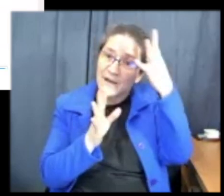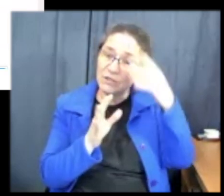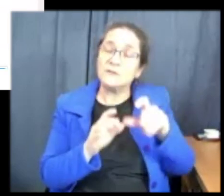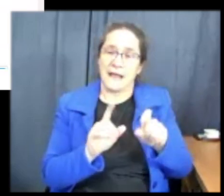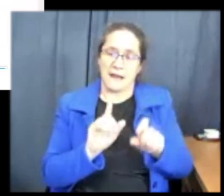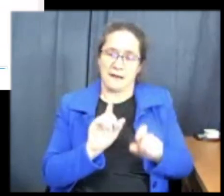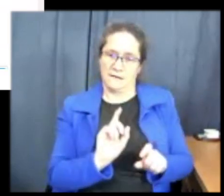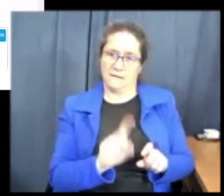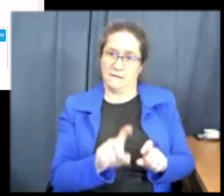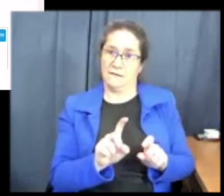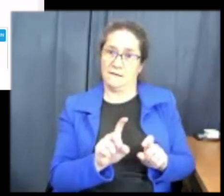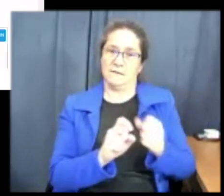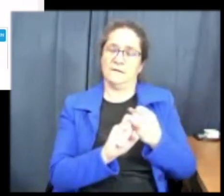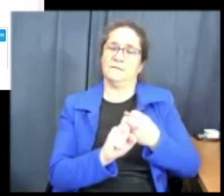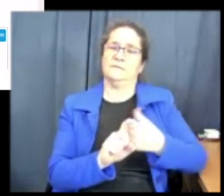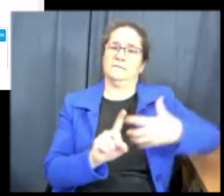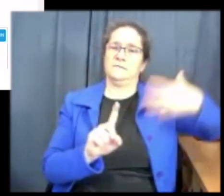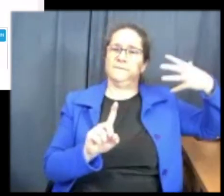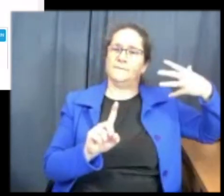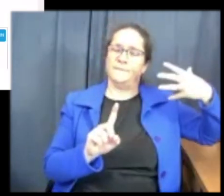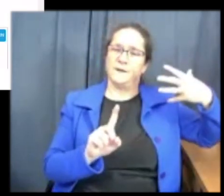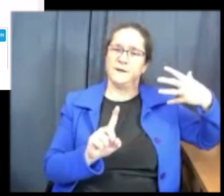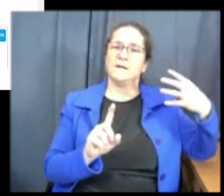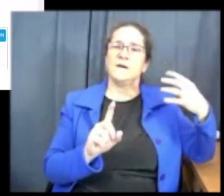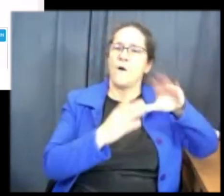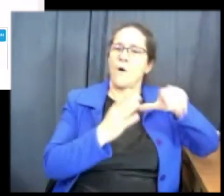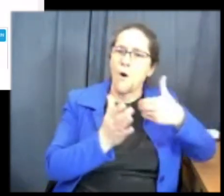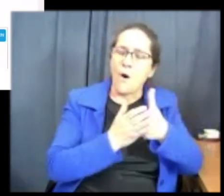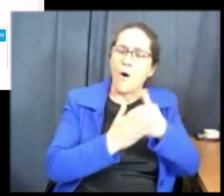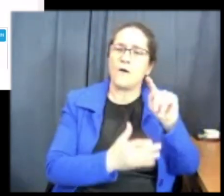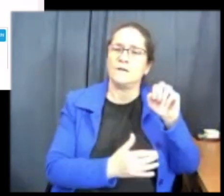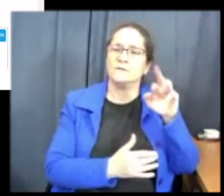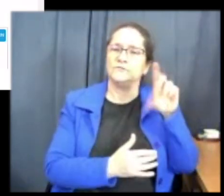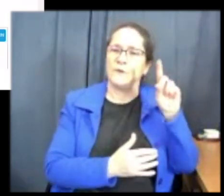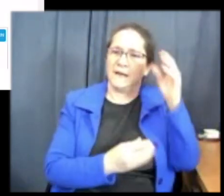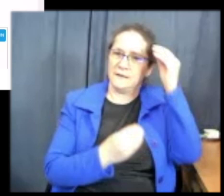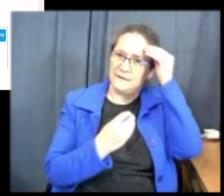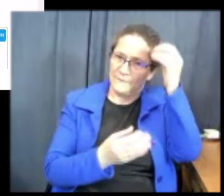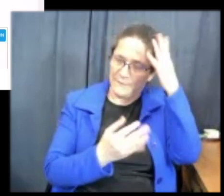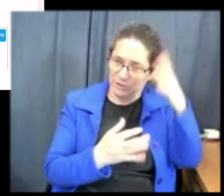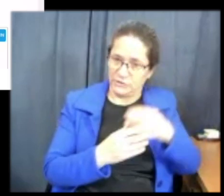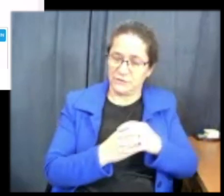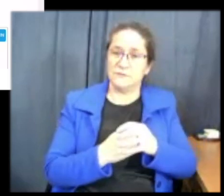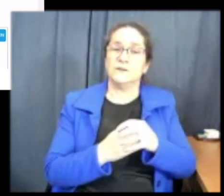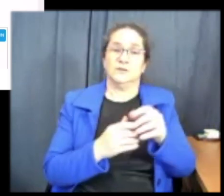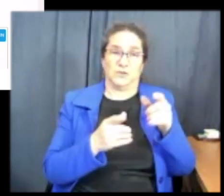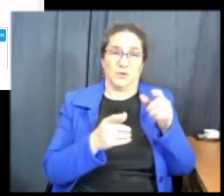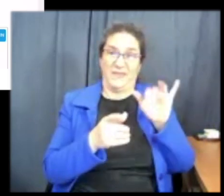and you will then have access to all the trend data. So you can see this one is five years